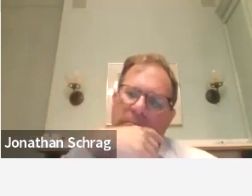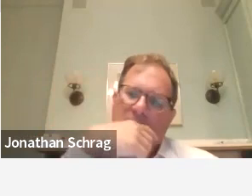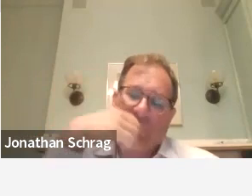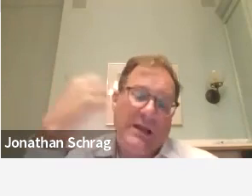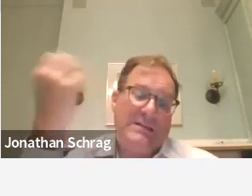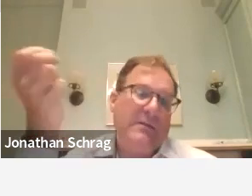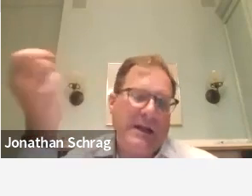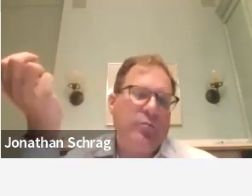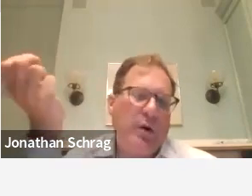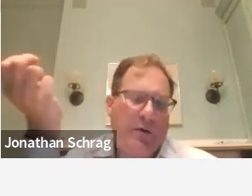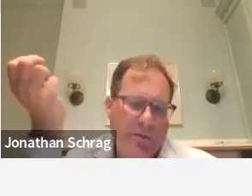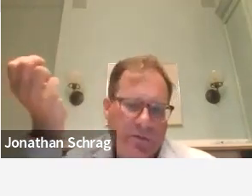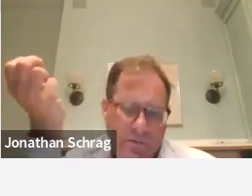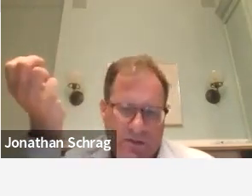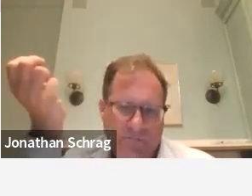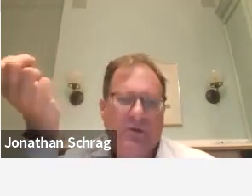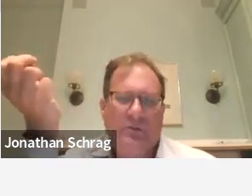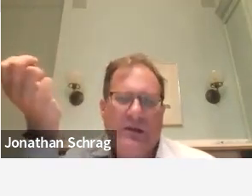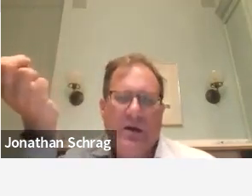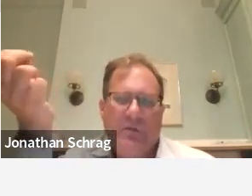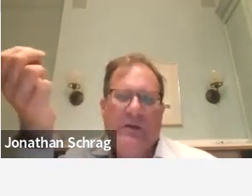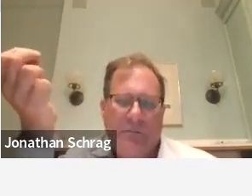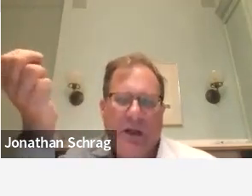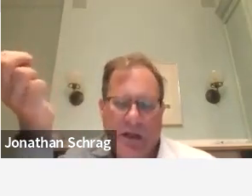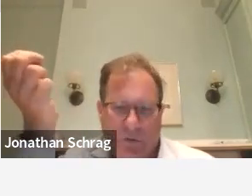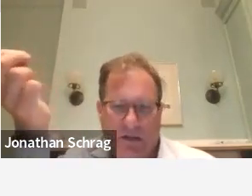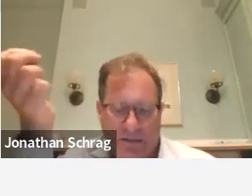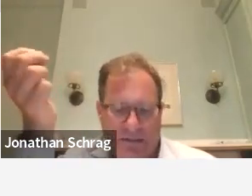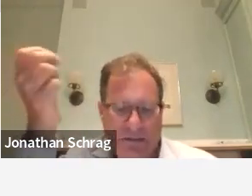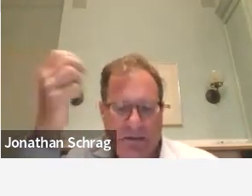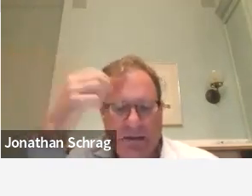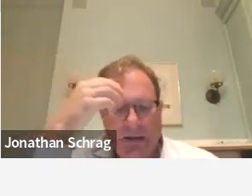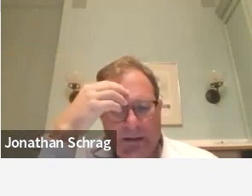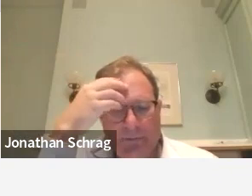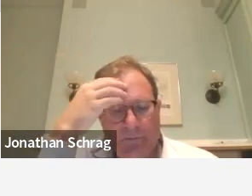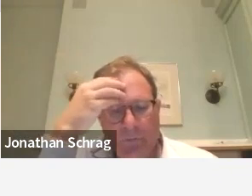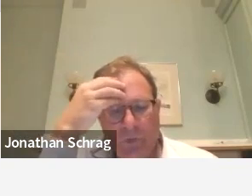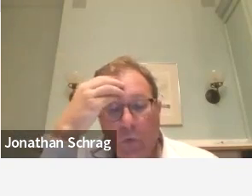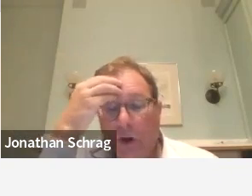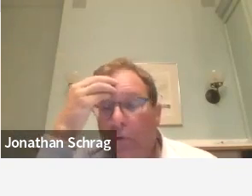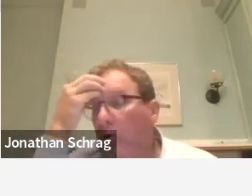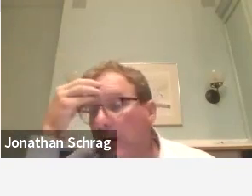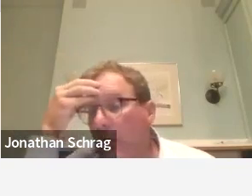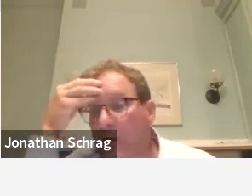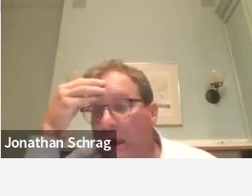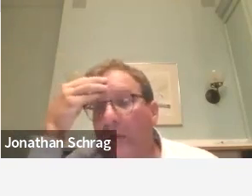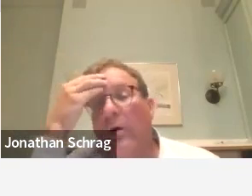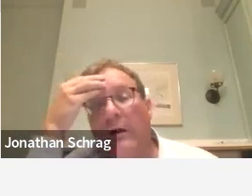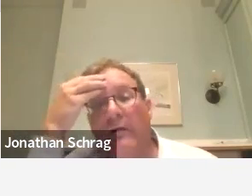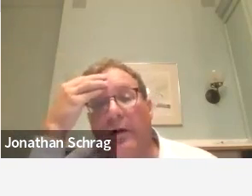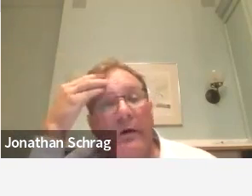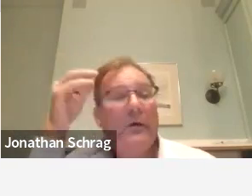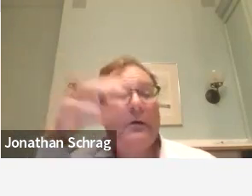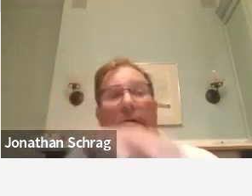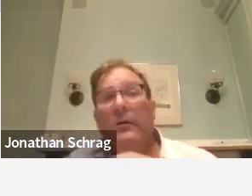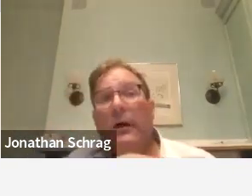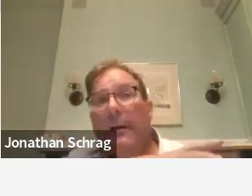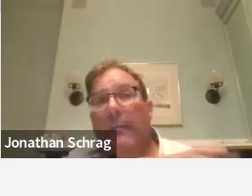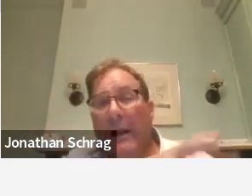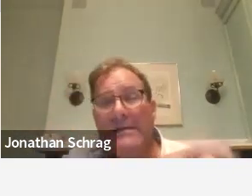technologies. For those stakeholders considering applying for funding for electric technology and